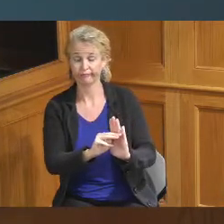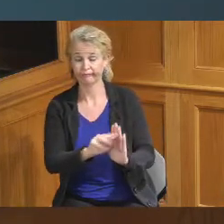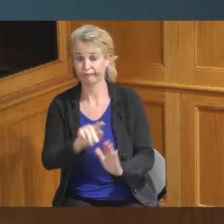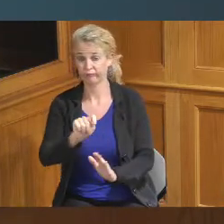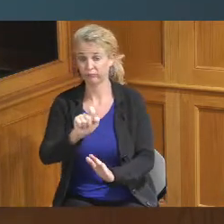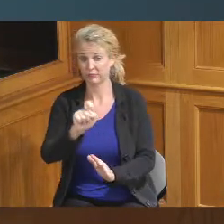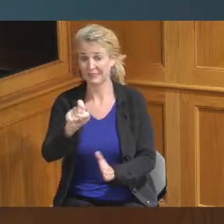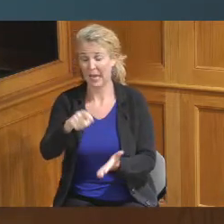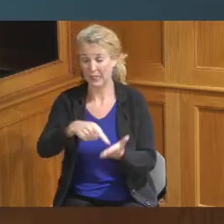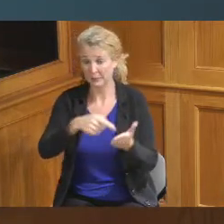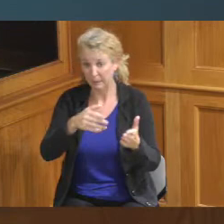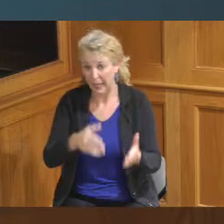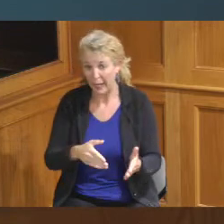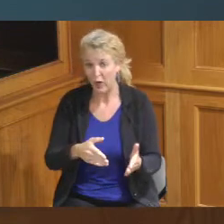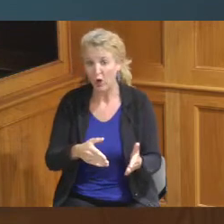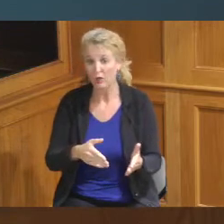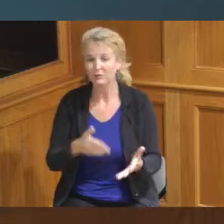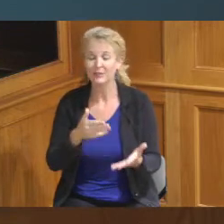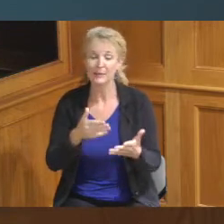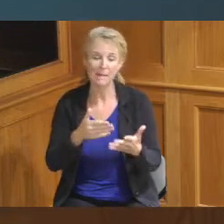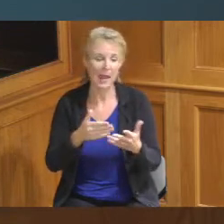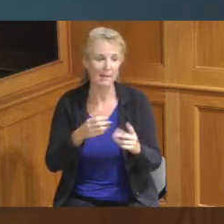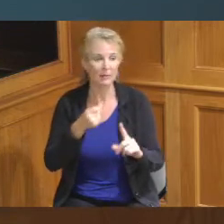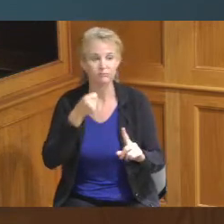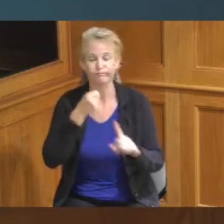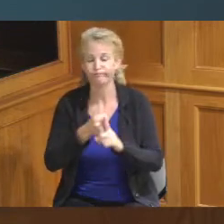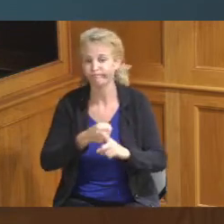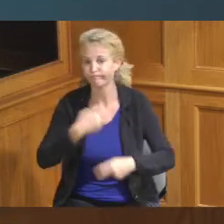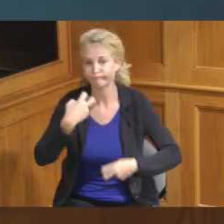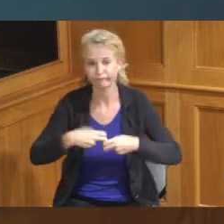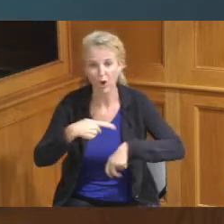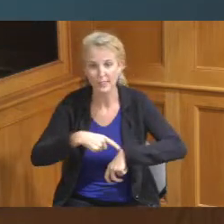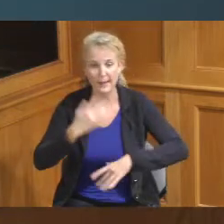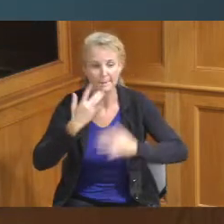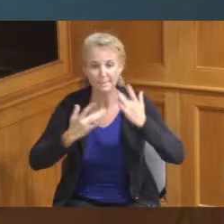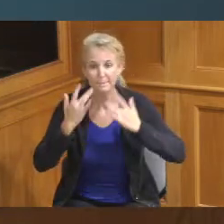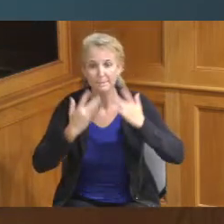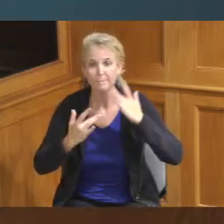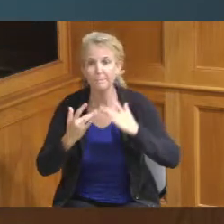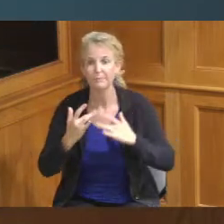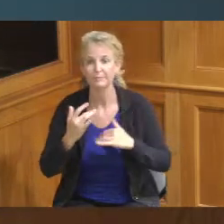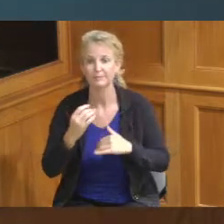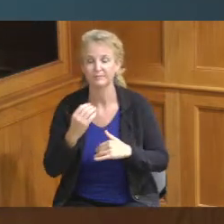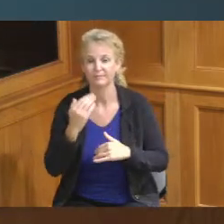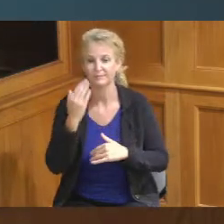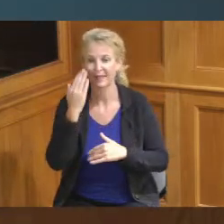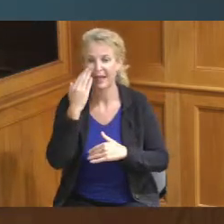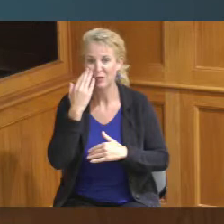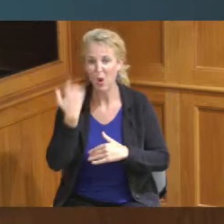pay their taxes they might have h a hard time and so we go so quick with them we don't come up with